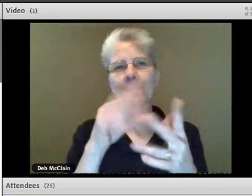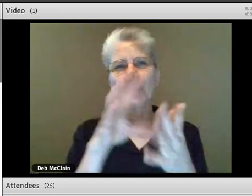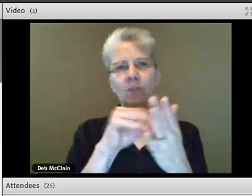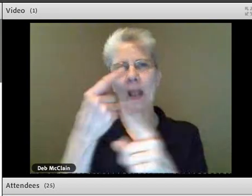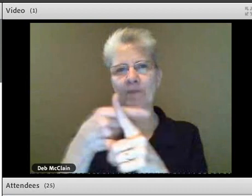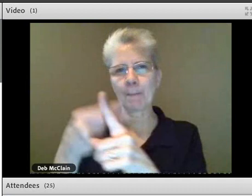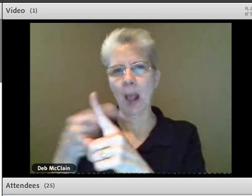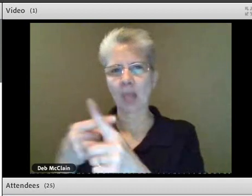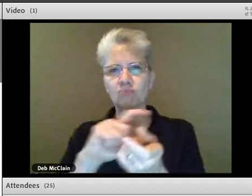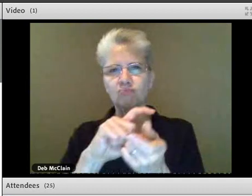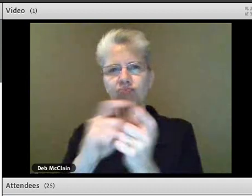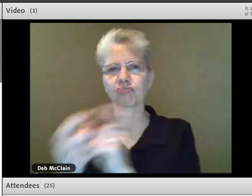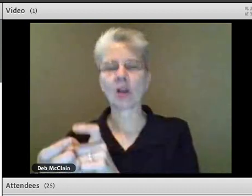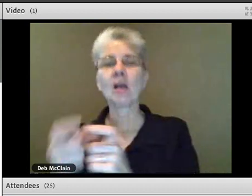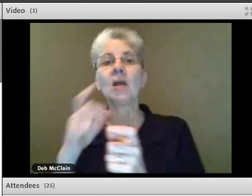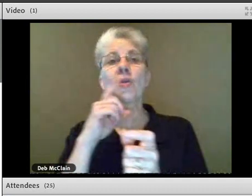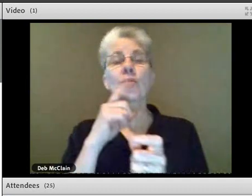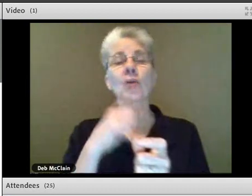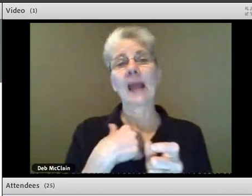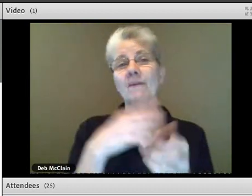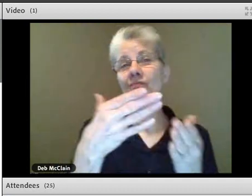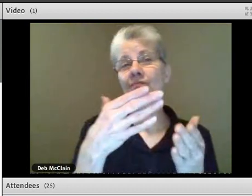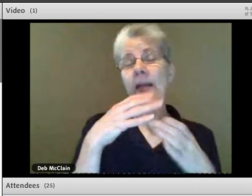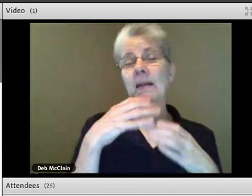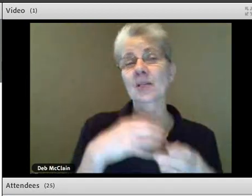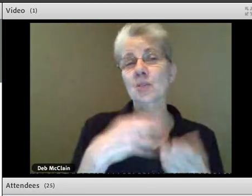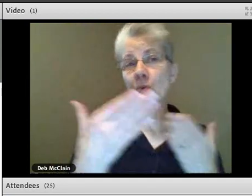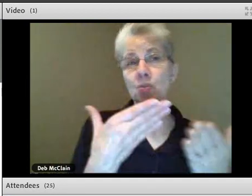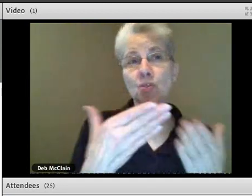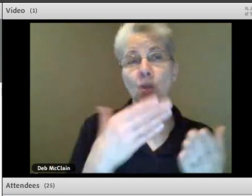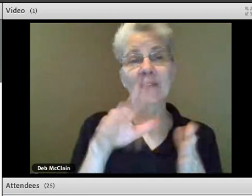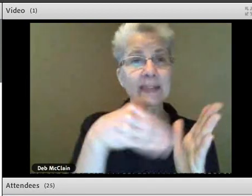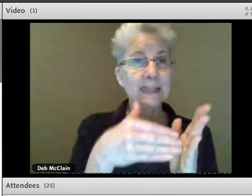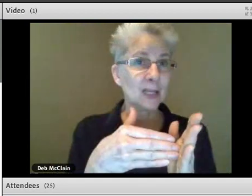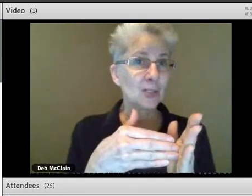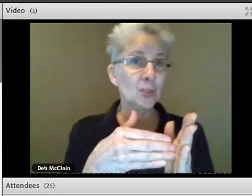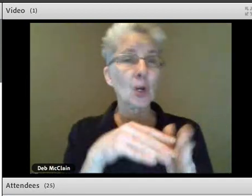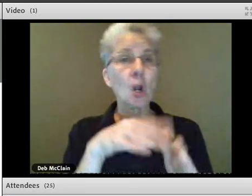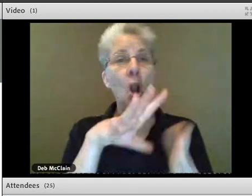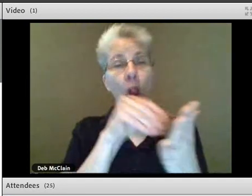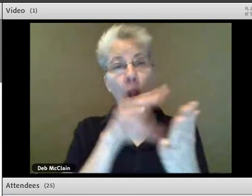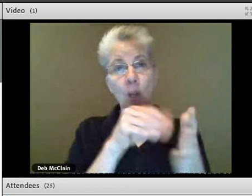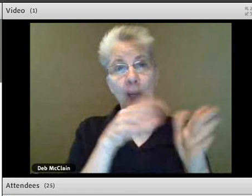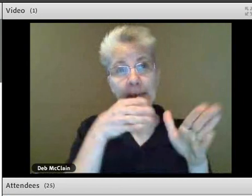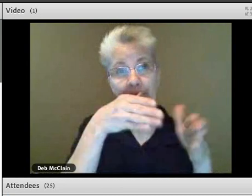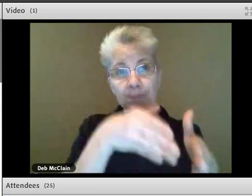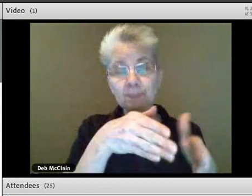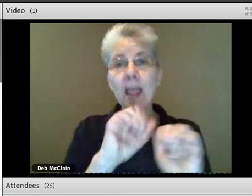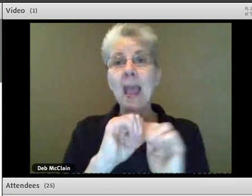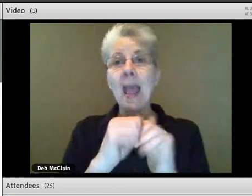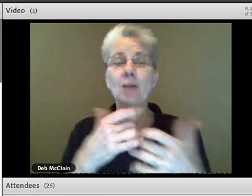Have a mix of customer-service-centric-based learning, so how to be empathetic,